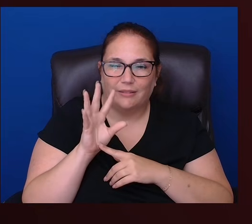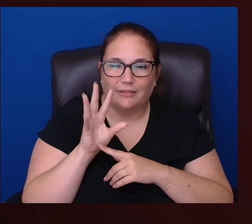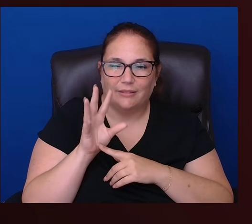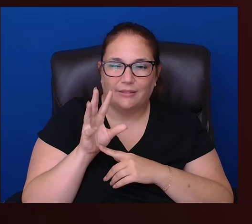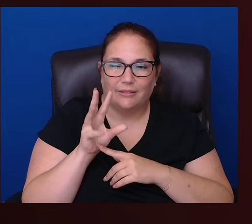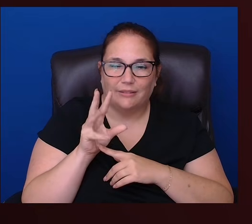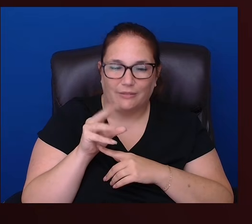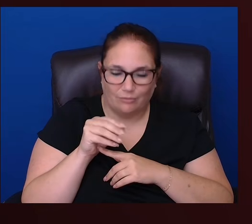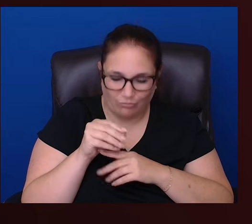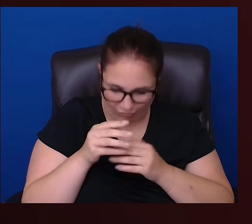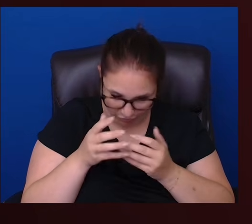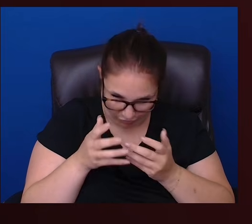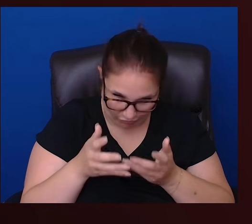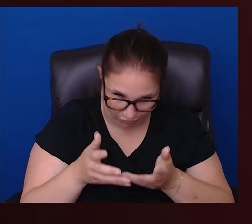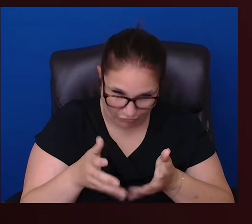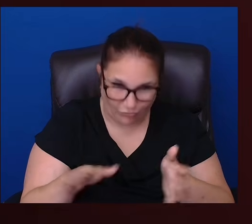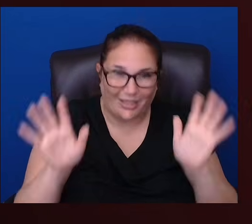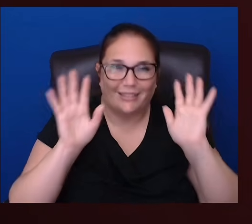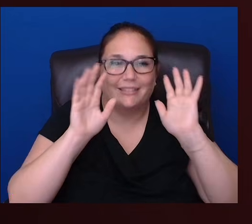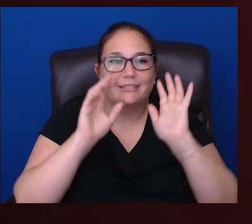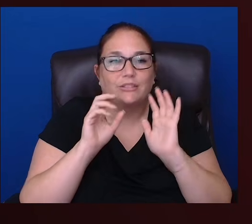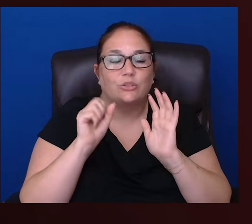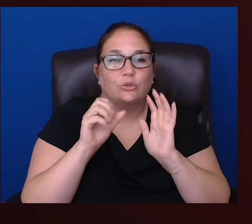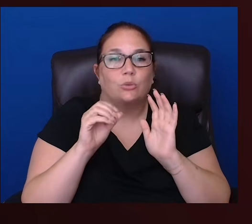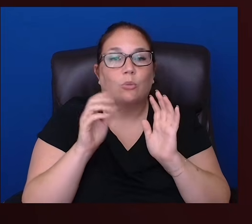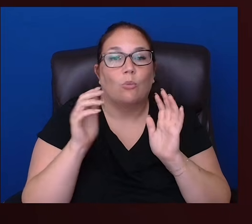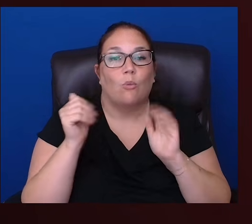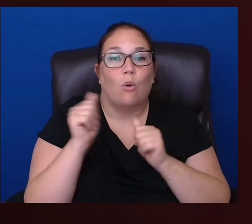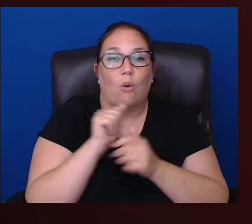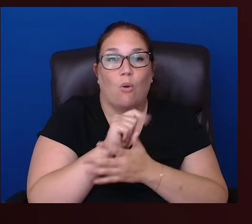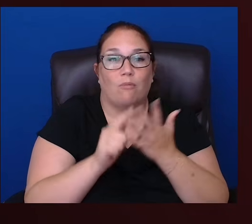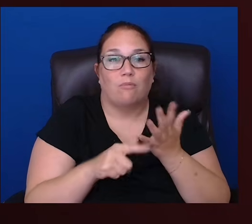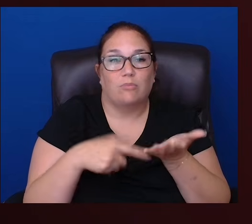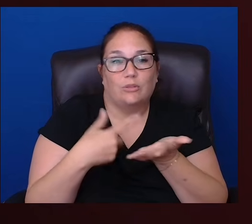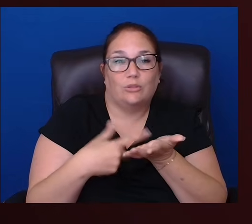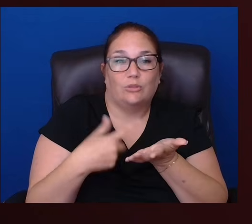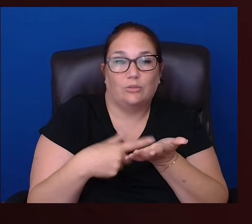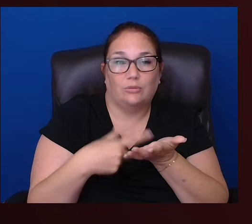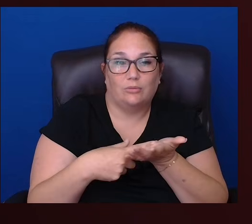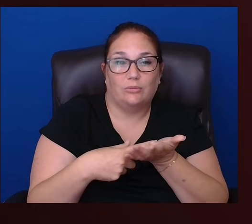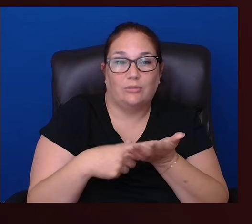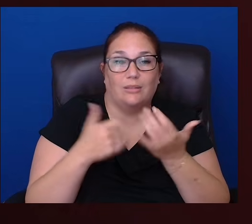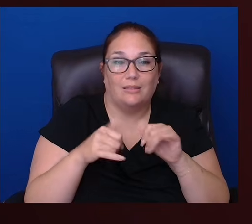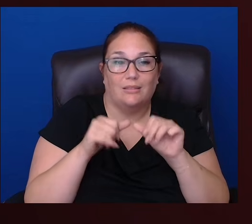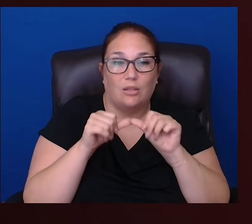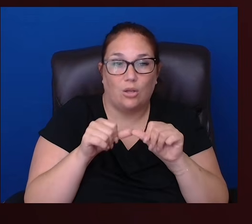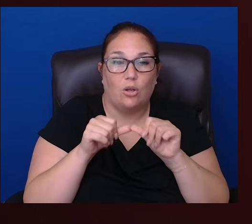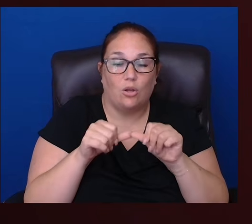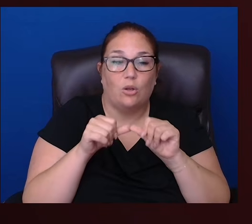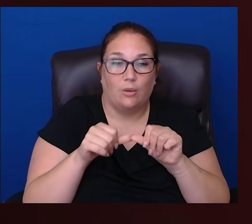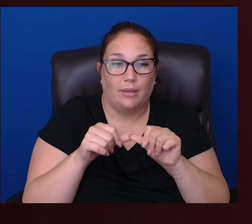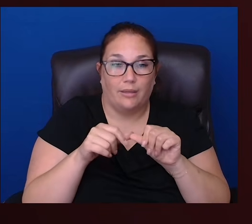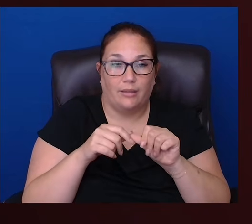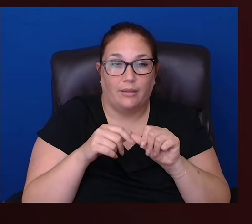Is that, all of these things we're talking about are still ongoing and in November 11th we're going to